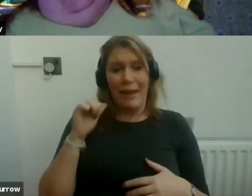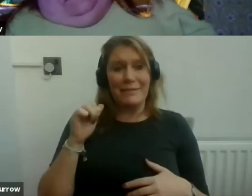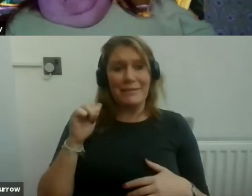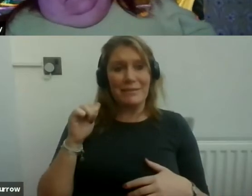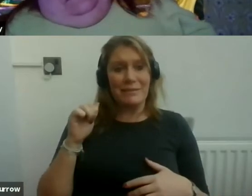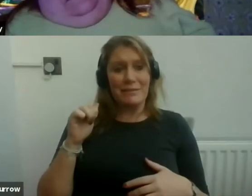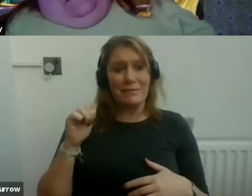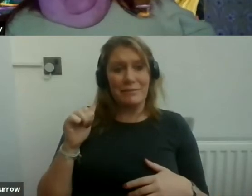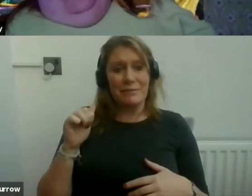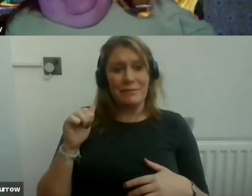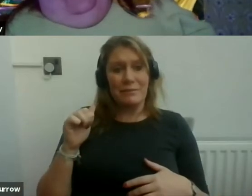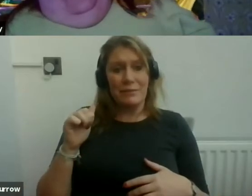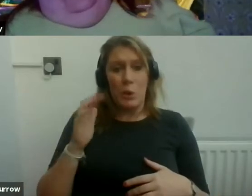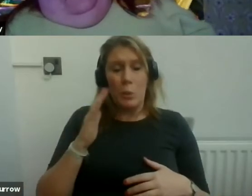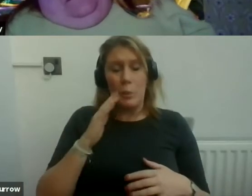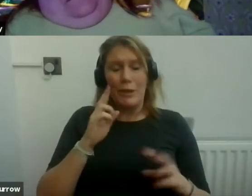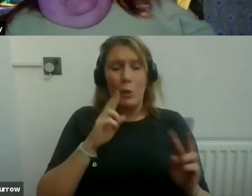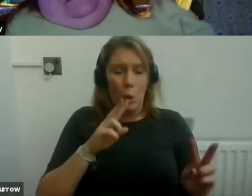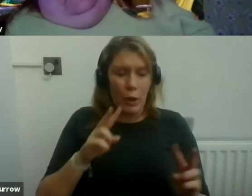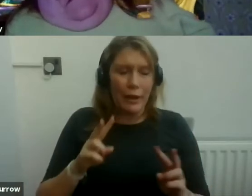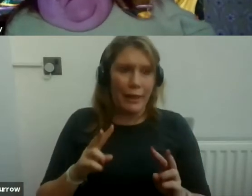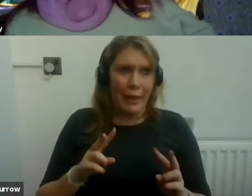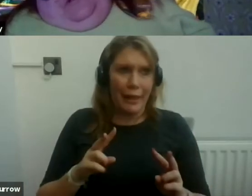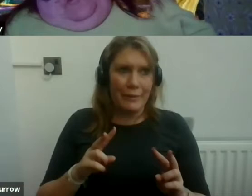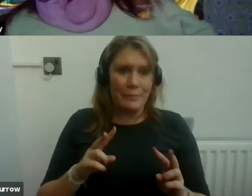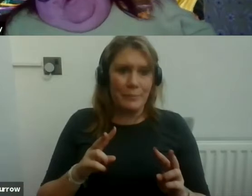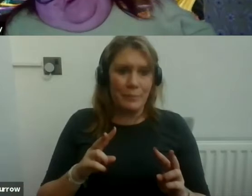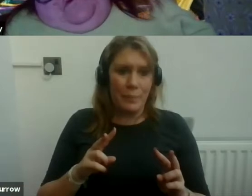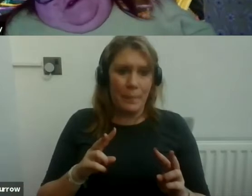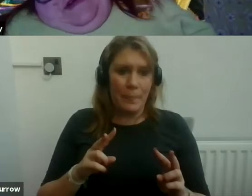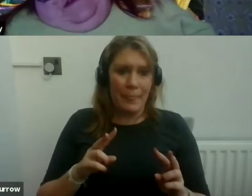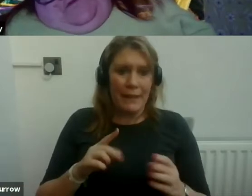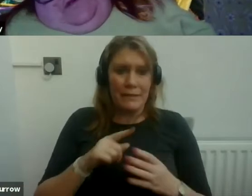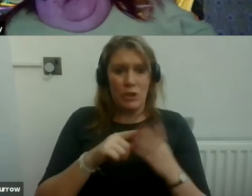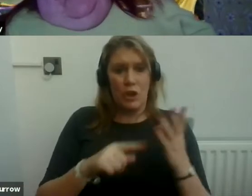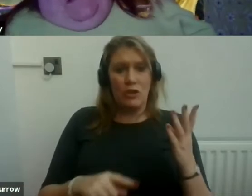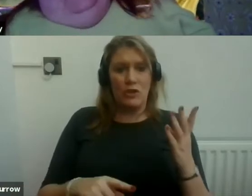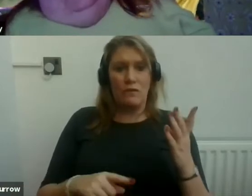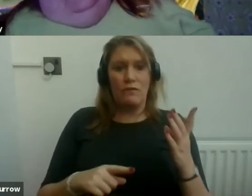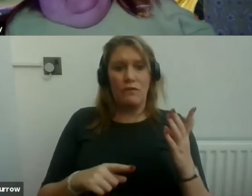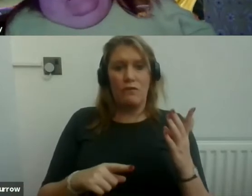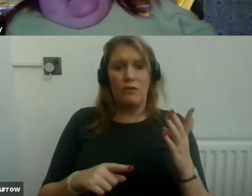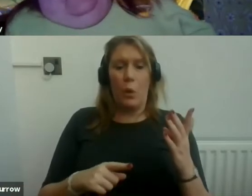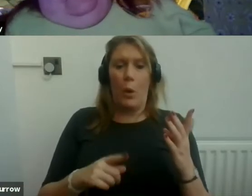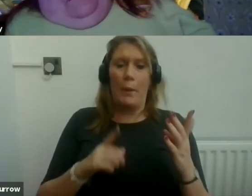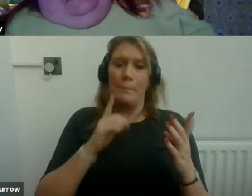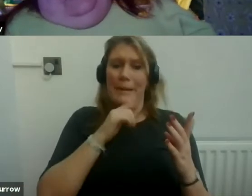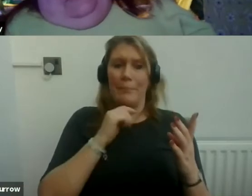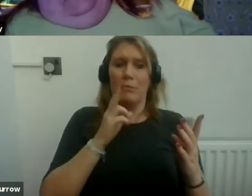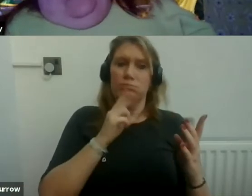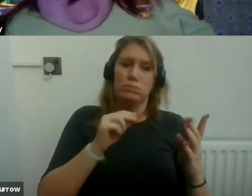you view it, it isn't about the four talking heads which is great but not